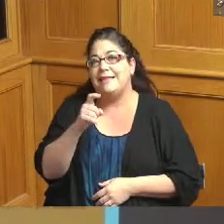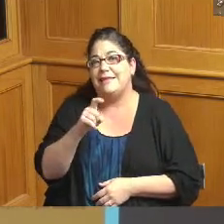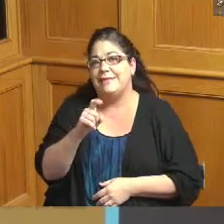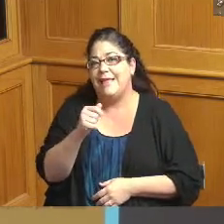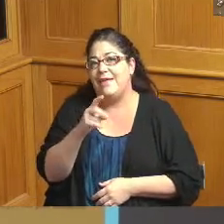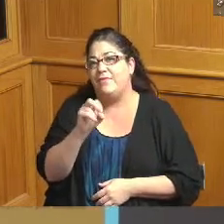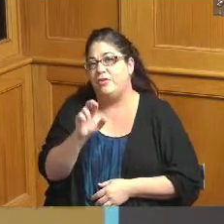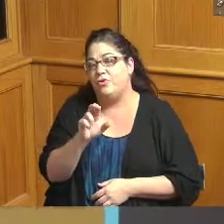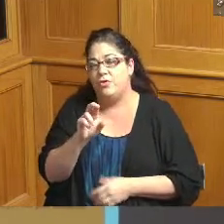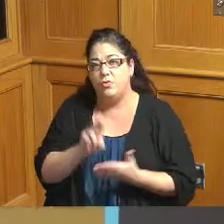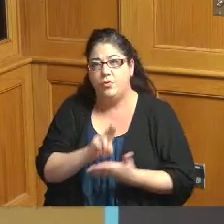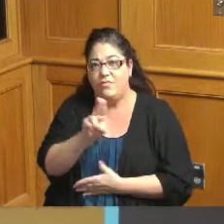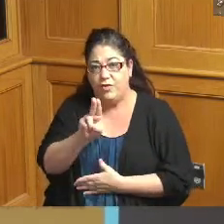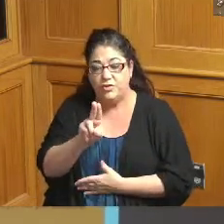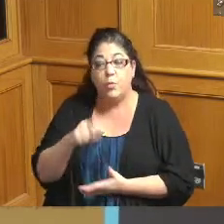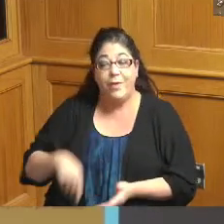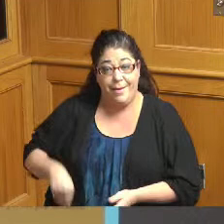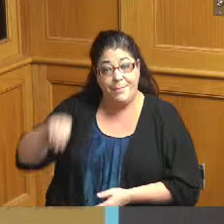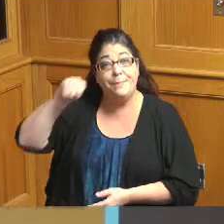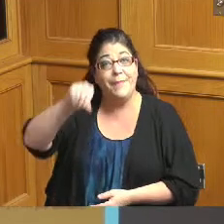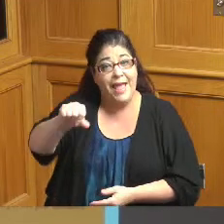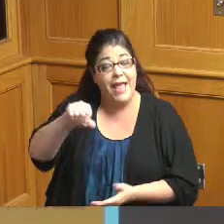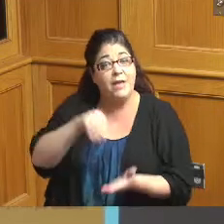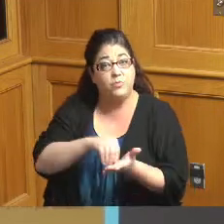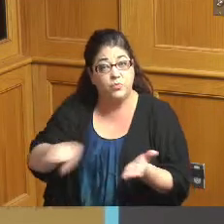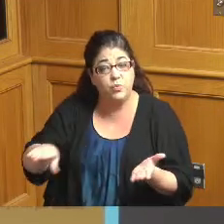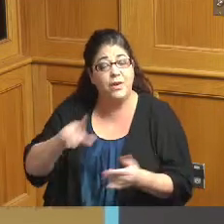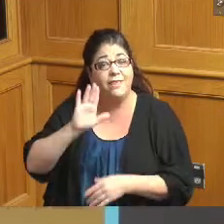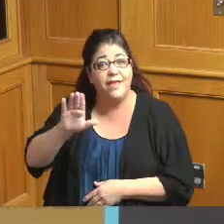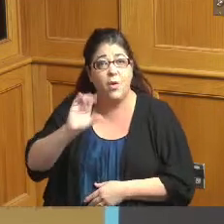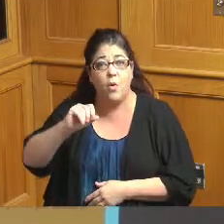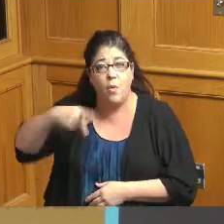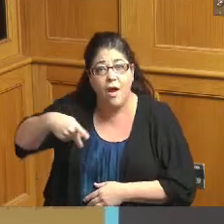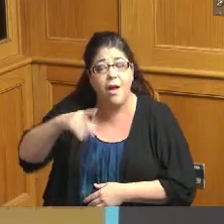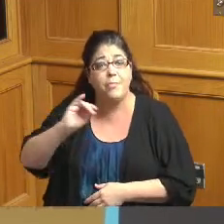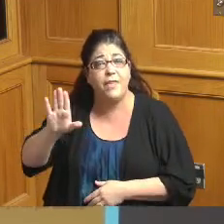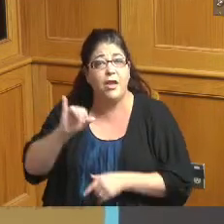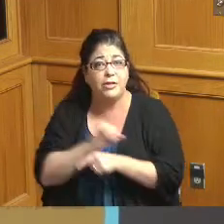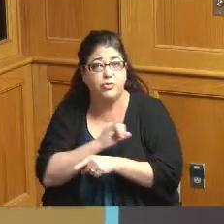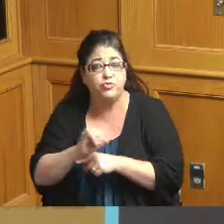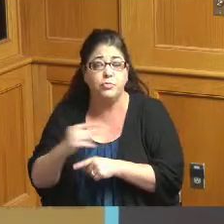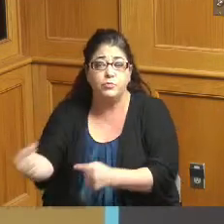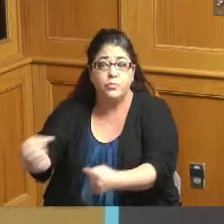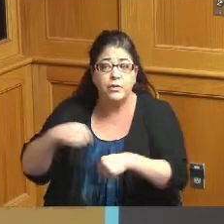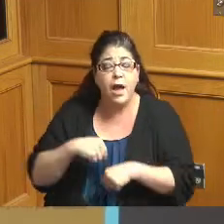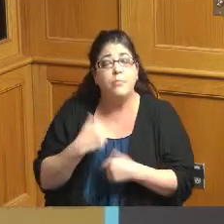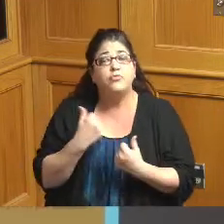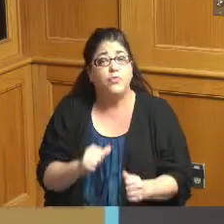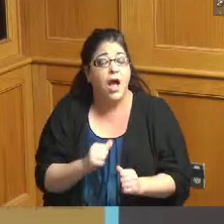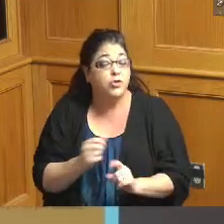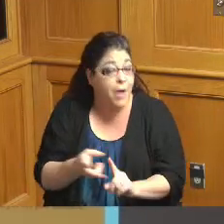are doing paid into internships and co-ops for students to try to attract young talent to the